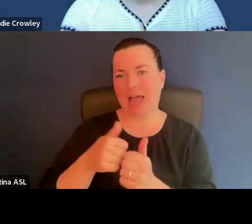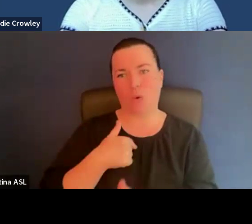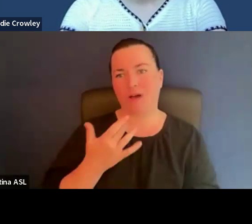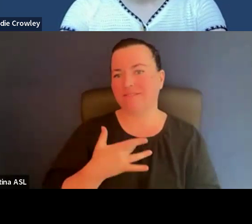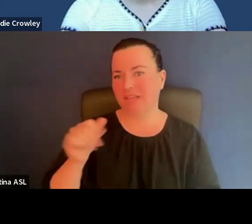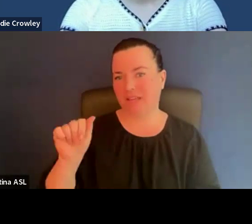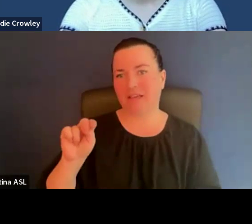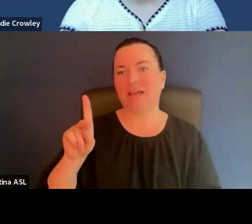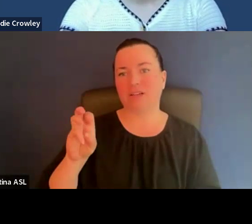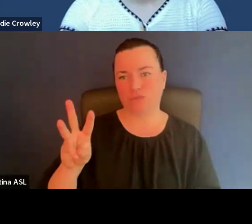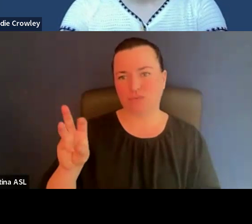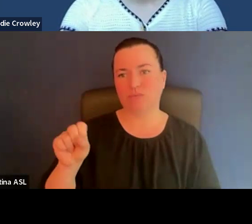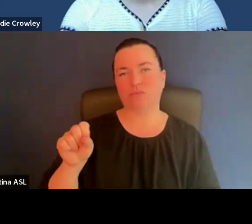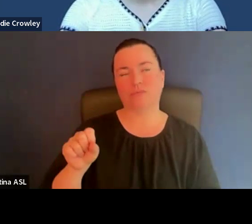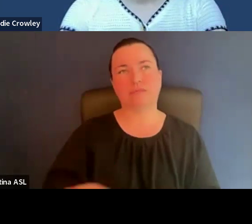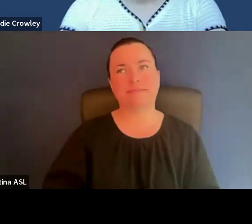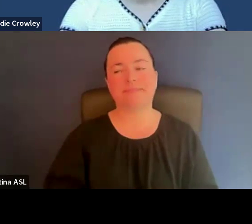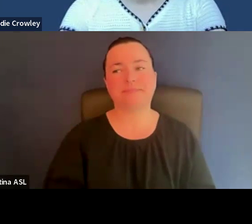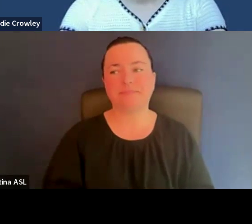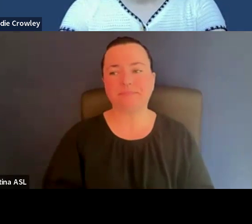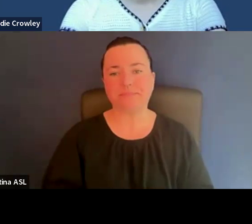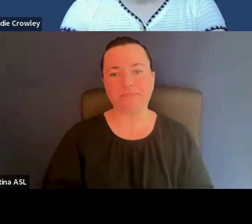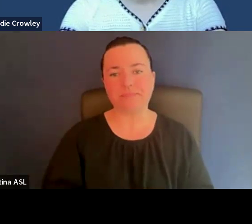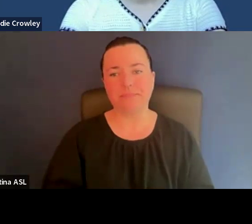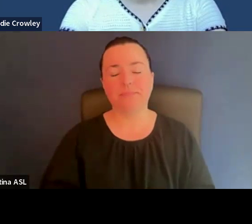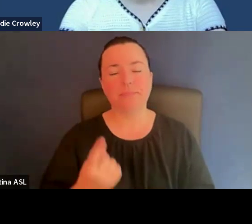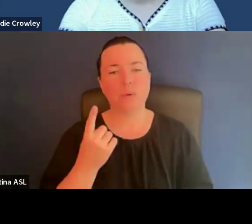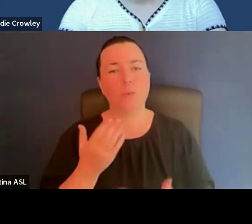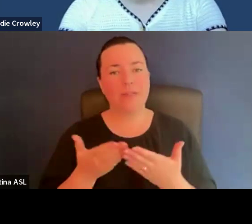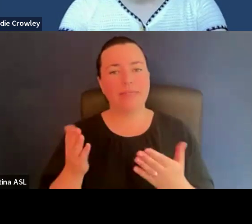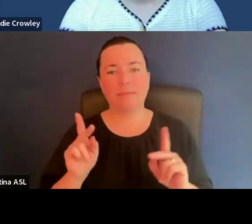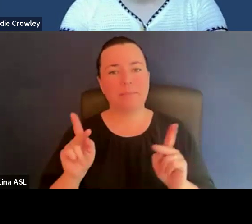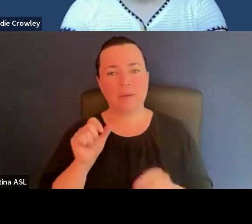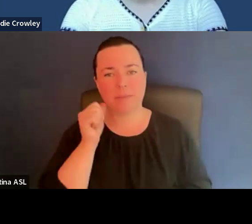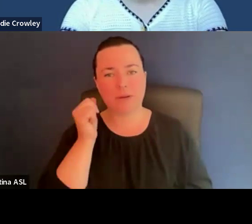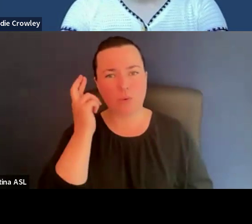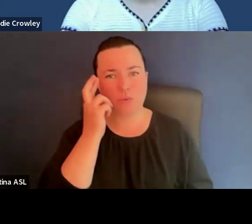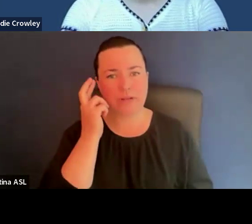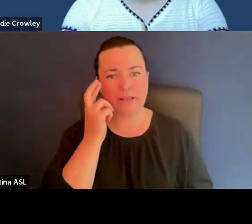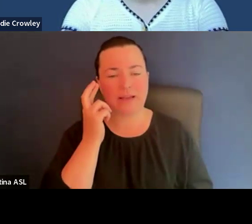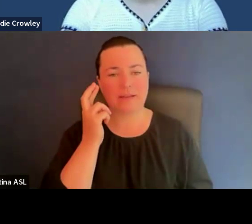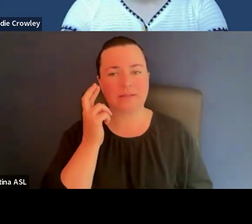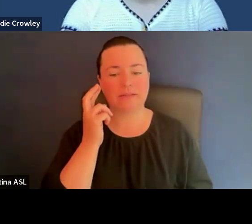that people don't realize is that self-advocacy to me is like a muscle.